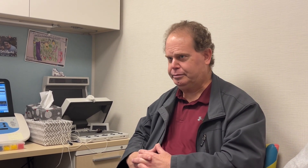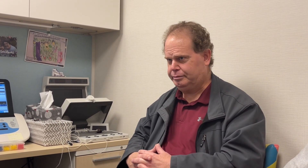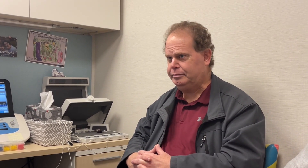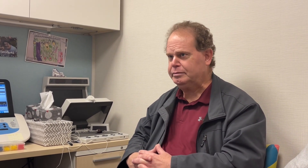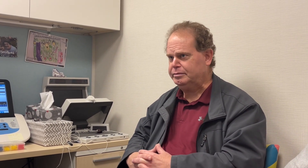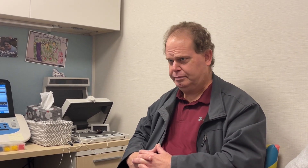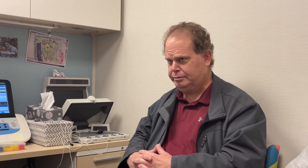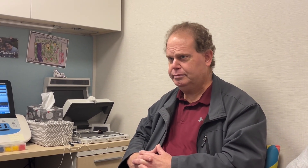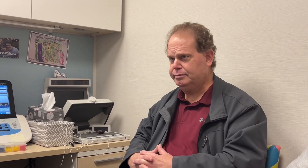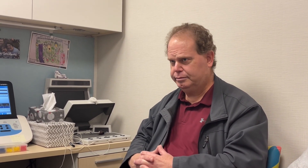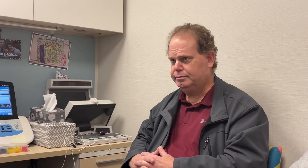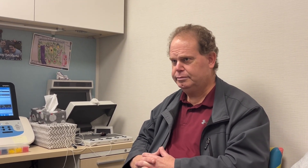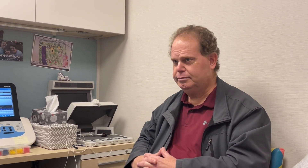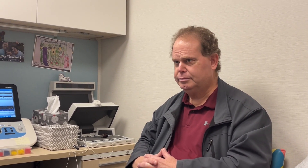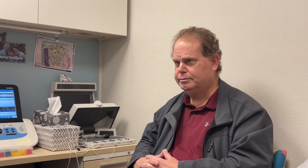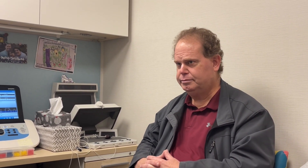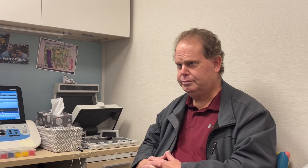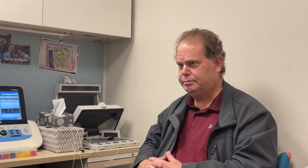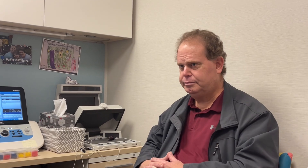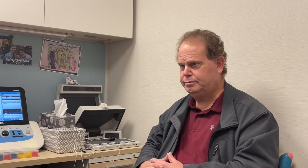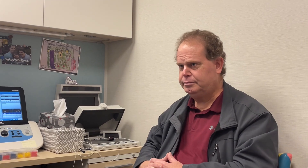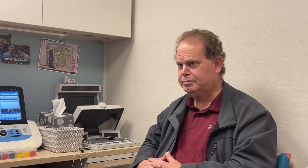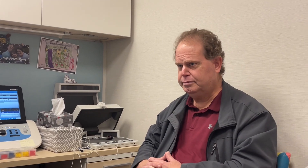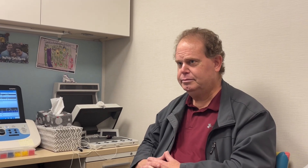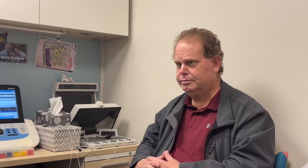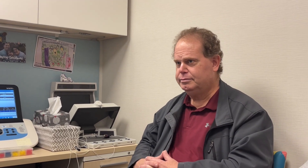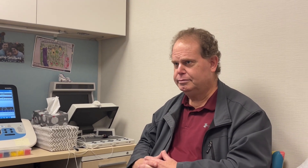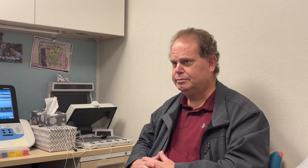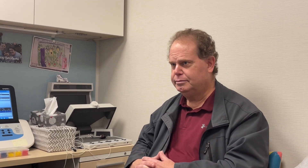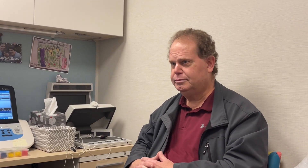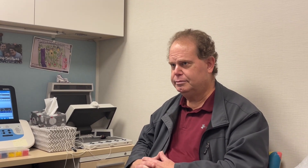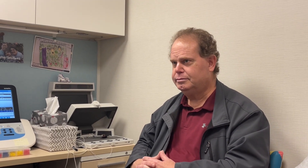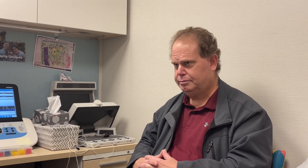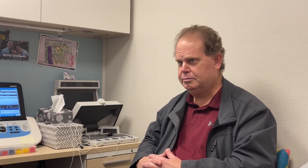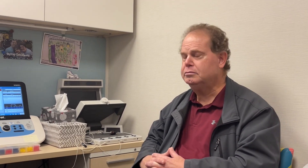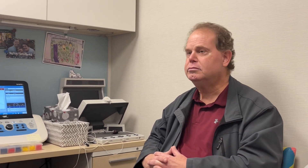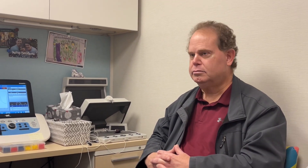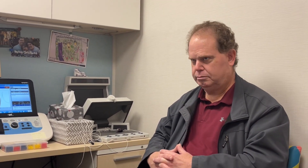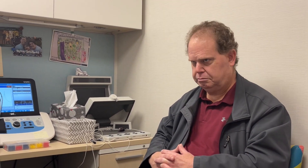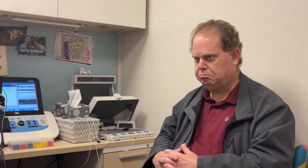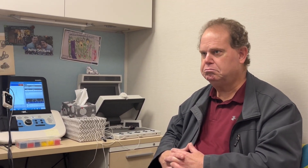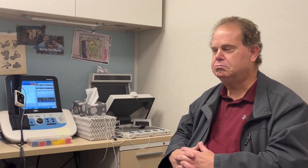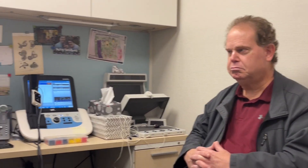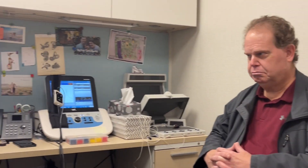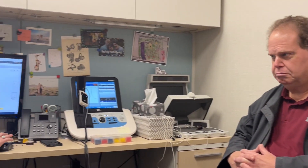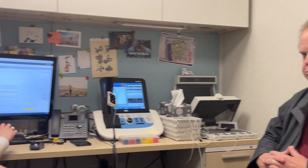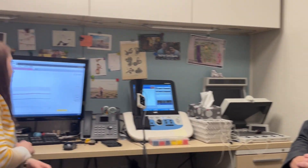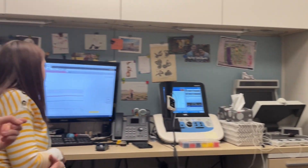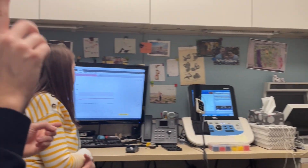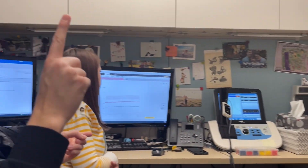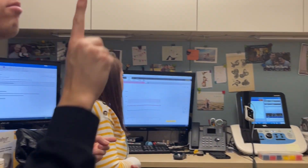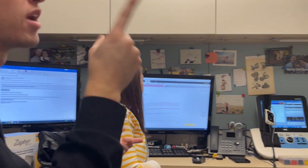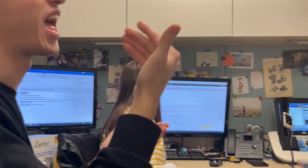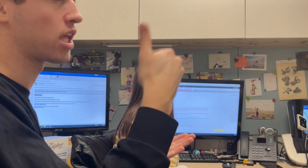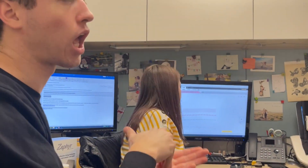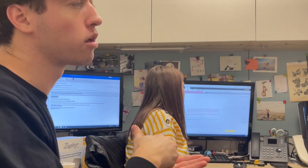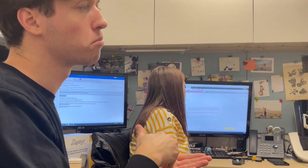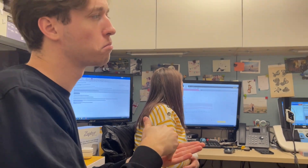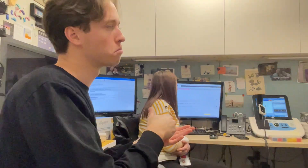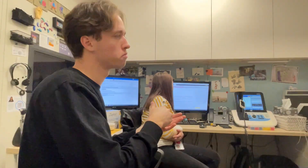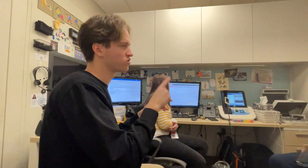much to tolerate we're we're getting close so I'm going to go up again and